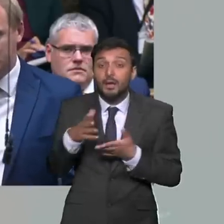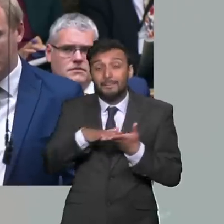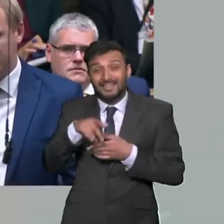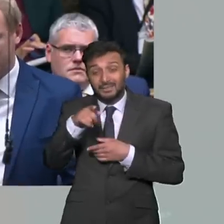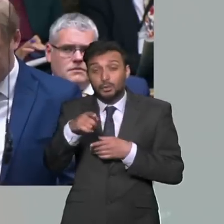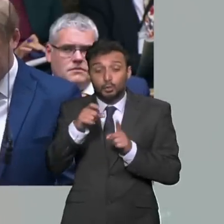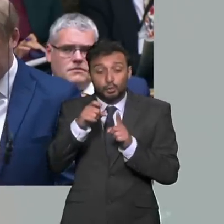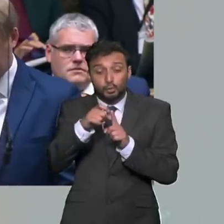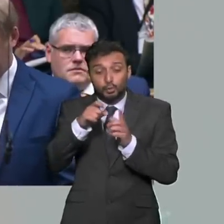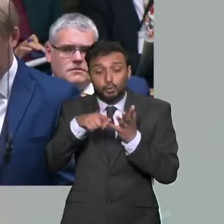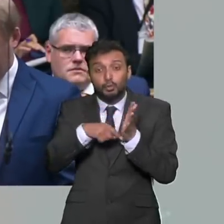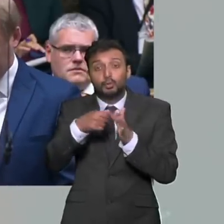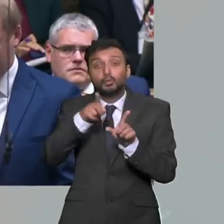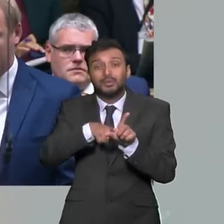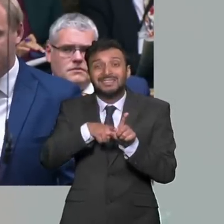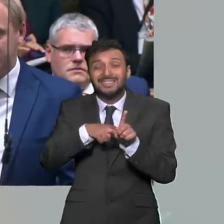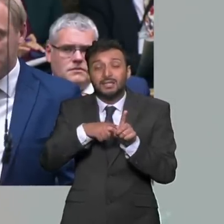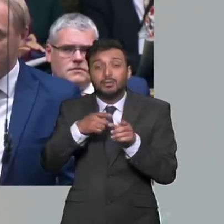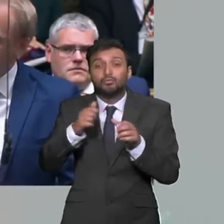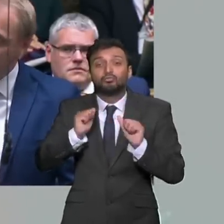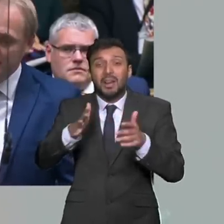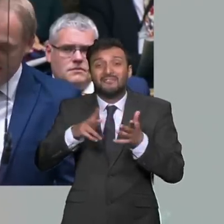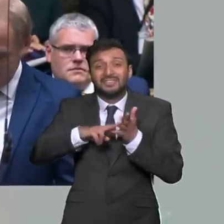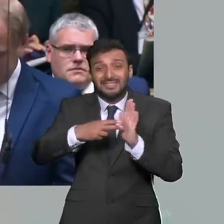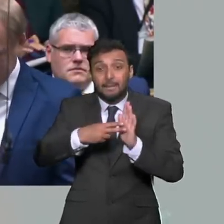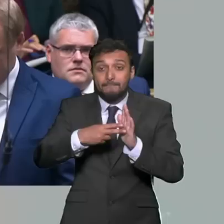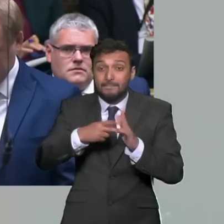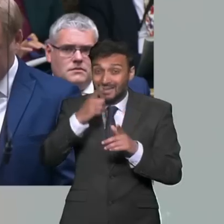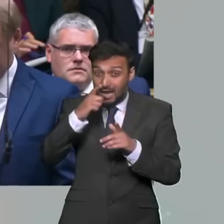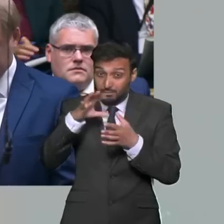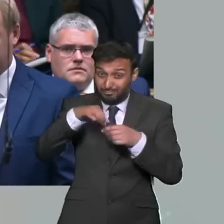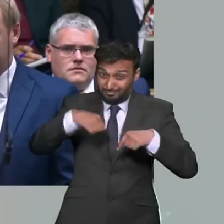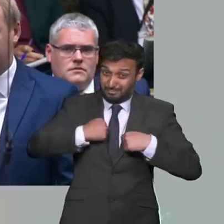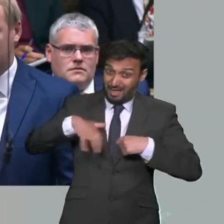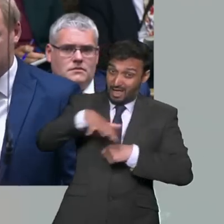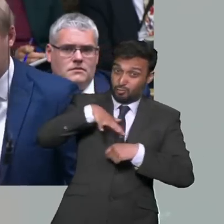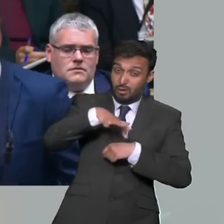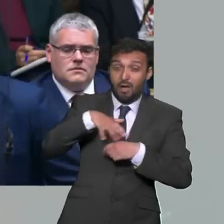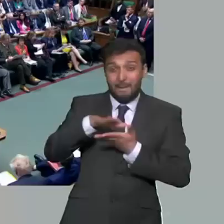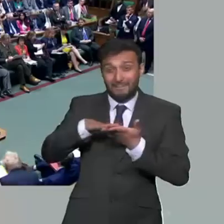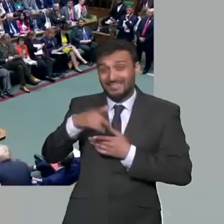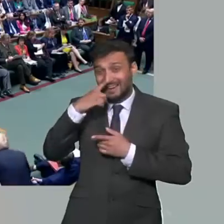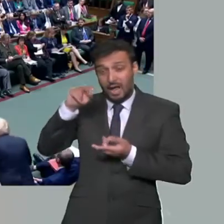to areas such as Ceredigion to help my constituent and many like her to continue their invaluable work?